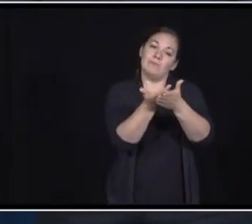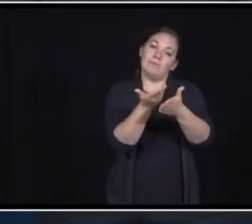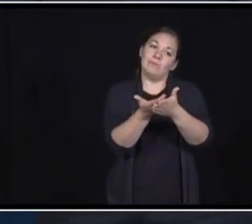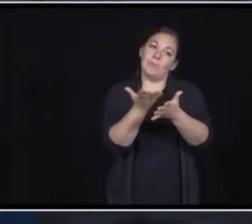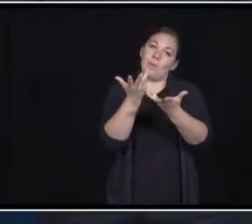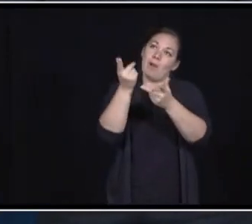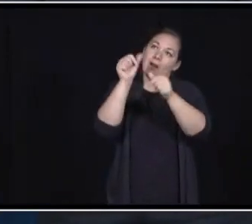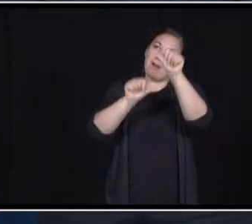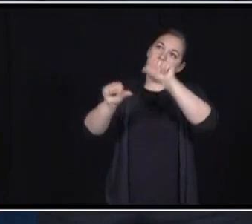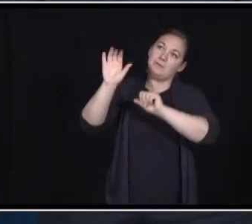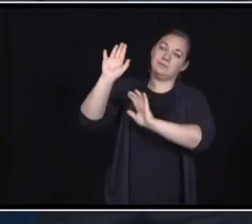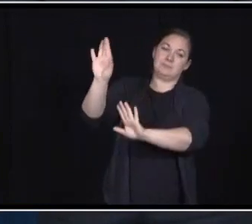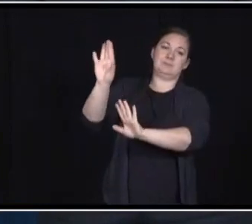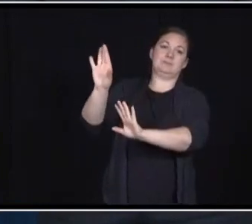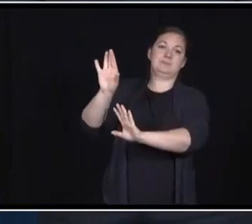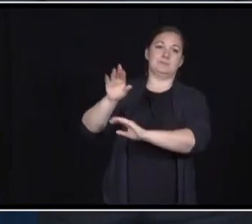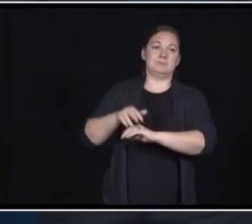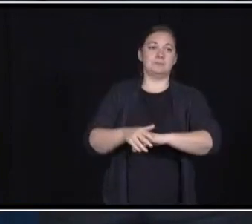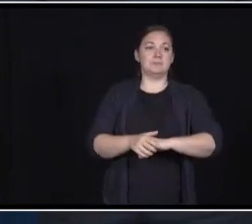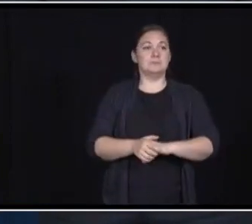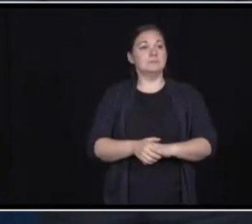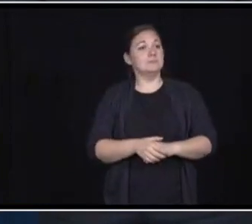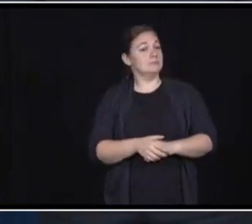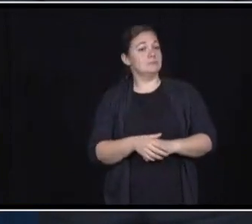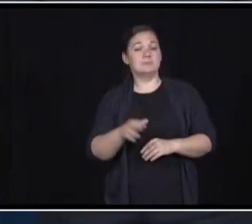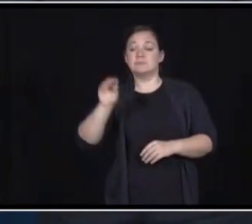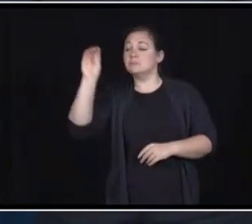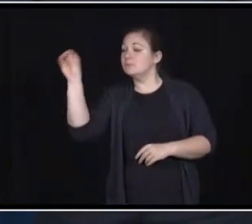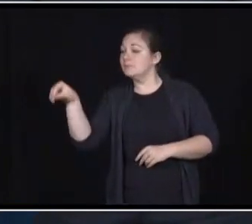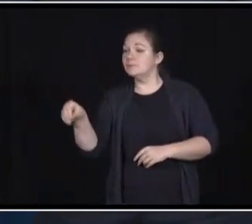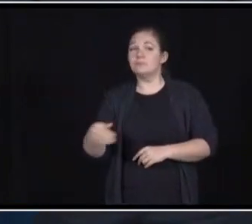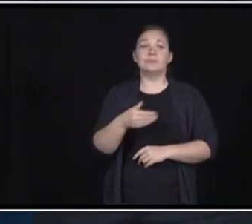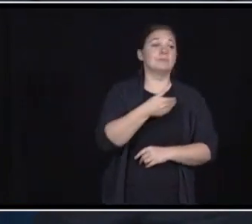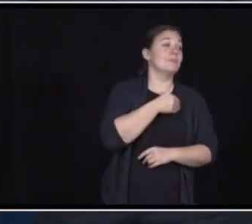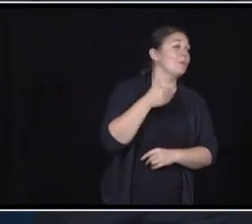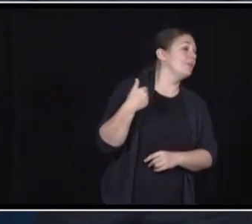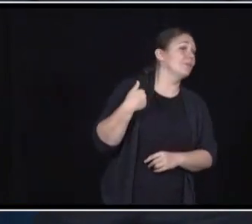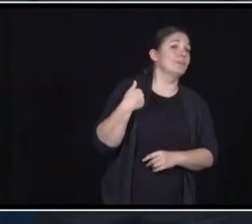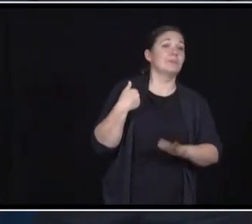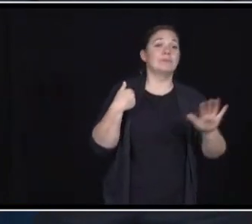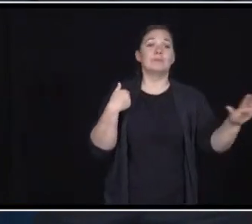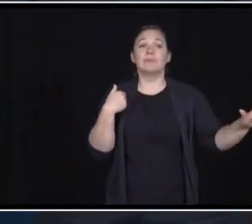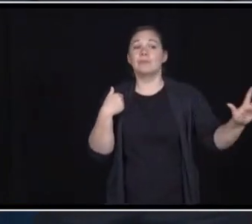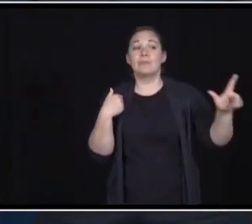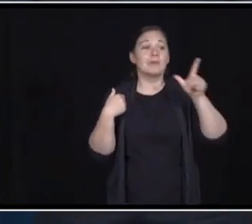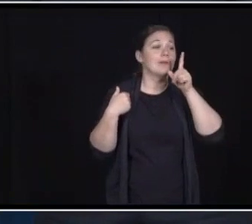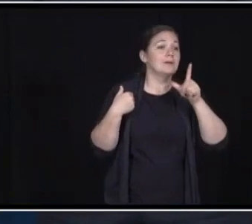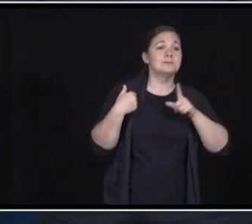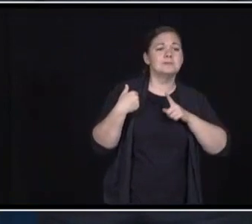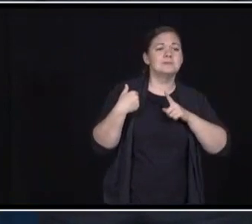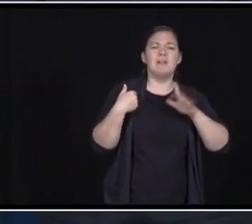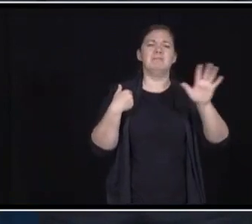And I always make a judgement on evidence based. And as for any reason, that is seeing a spike,